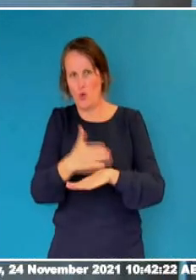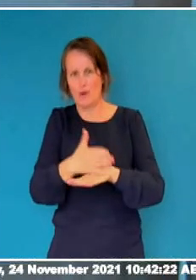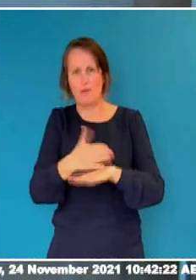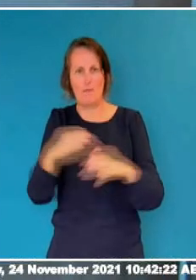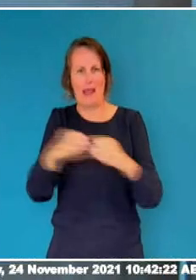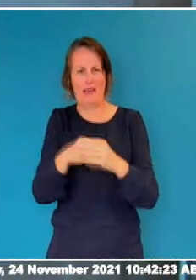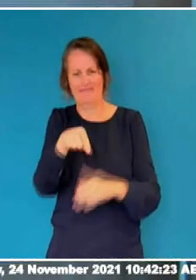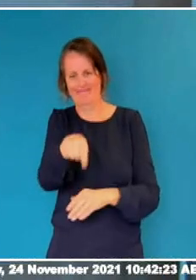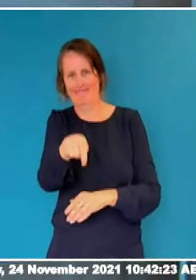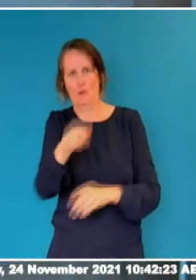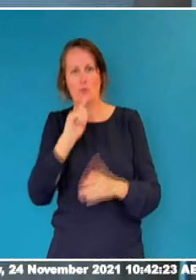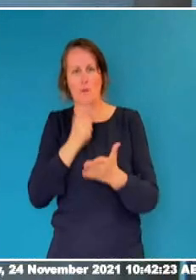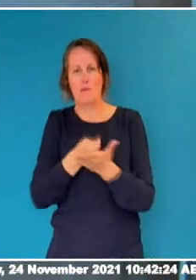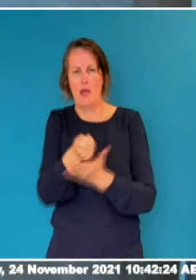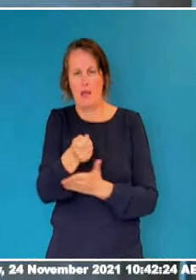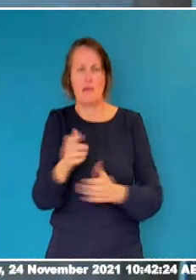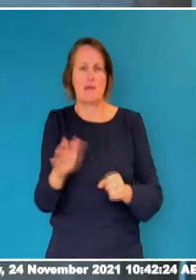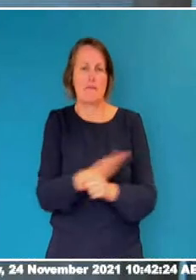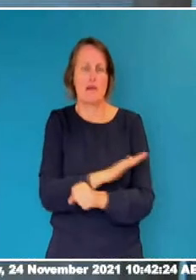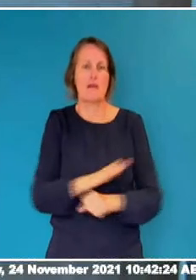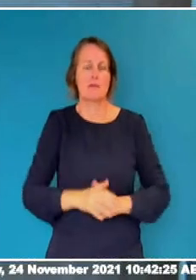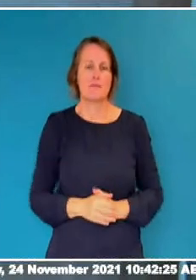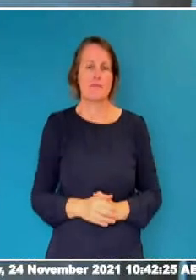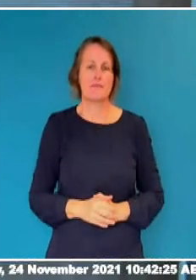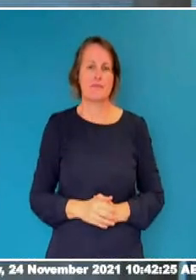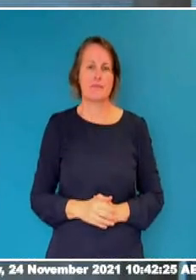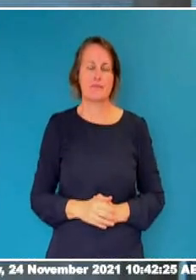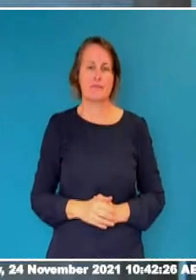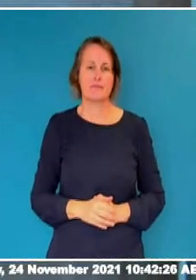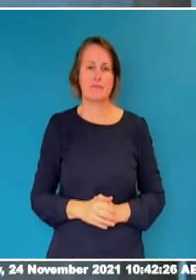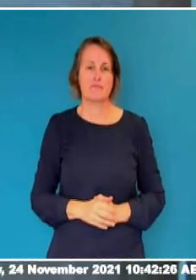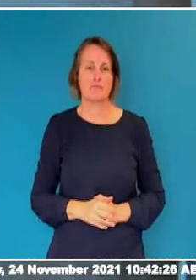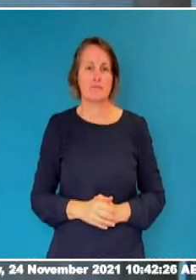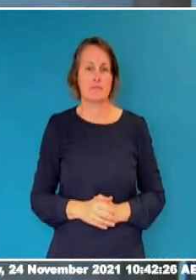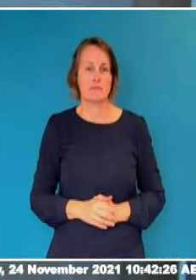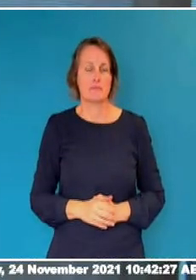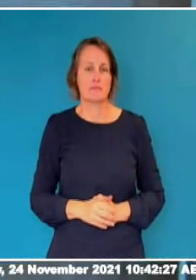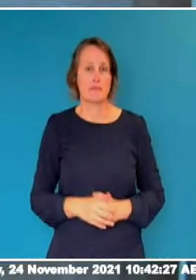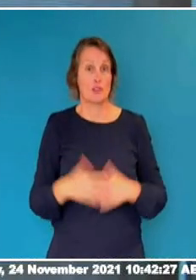Those records are kept about the cost of those where it's not Employment